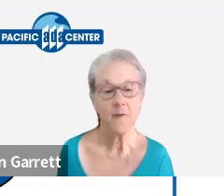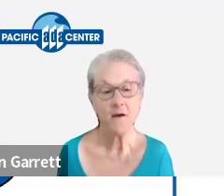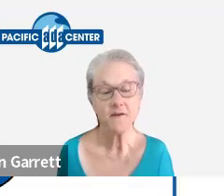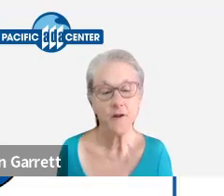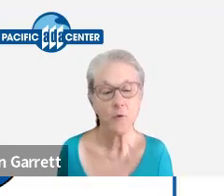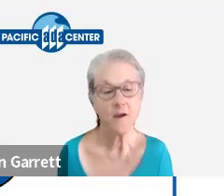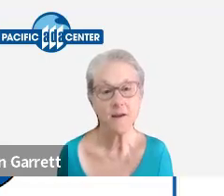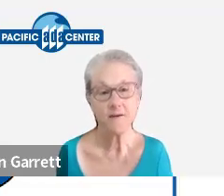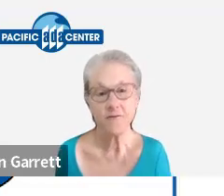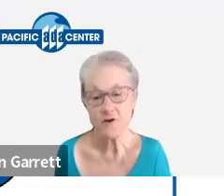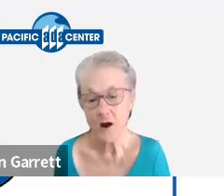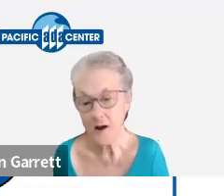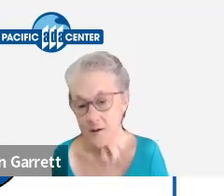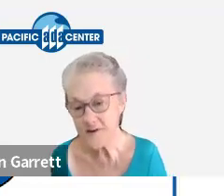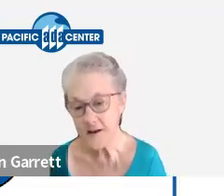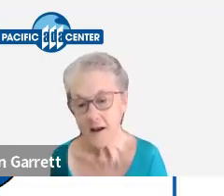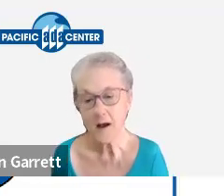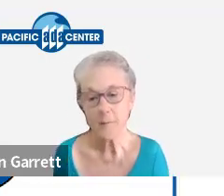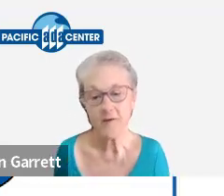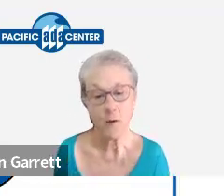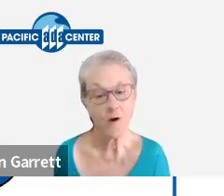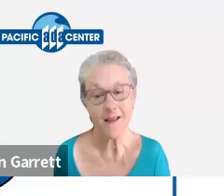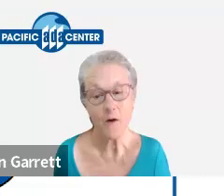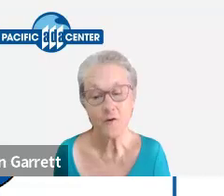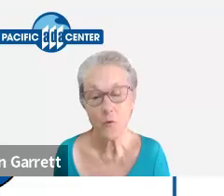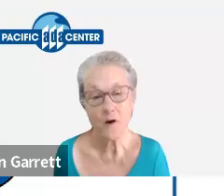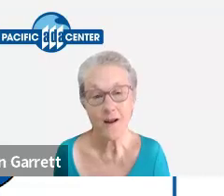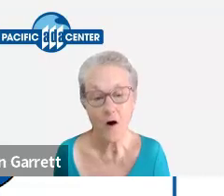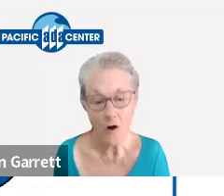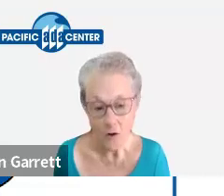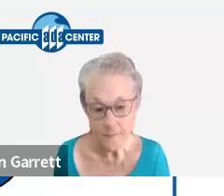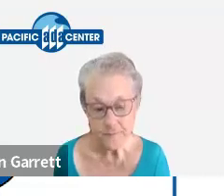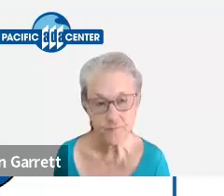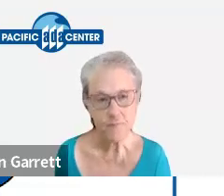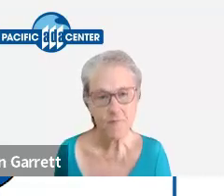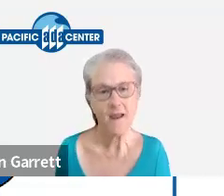They also had to work in different jobs. If they were allowed to work at all.